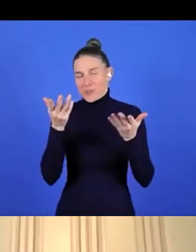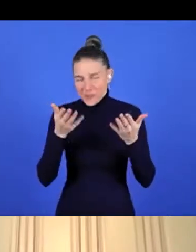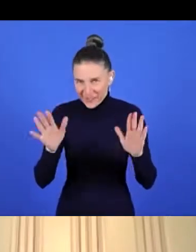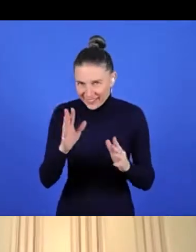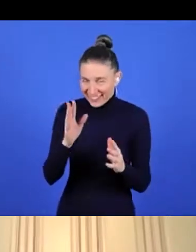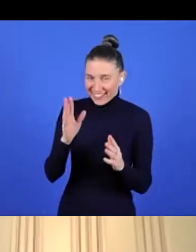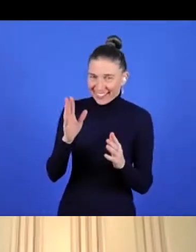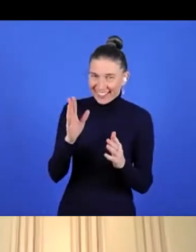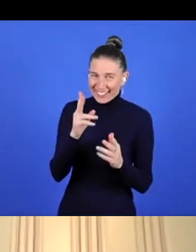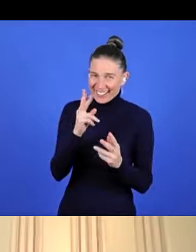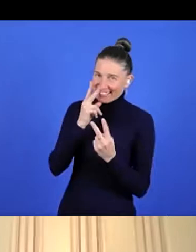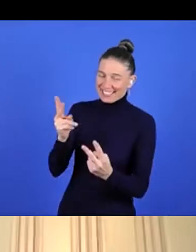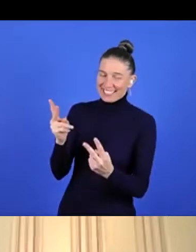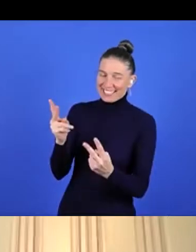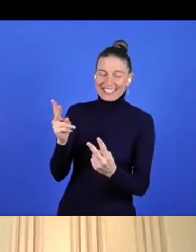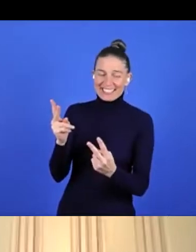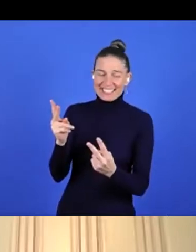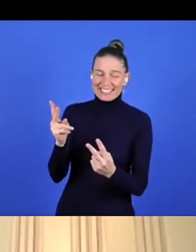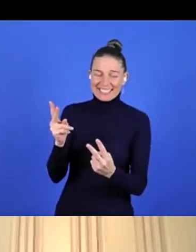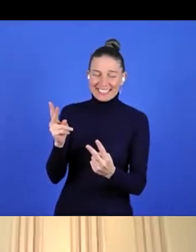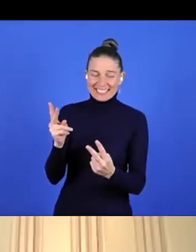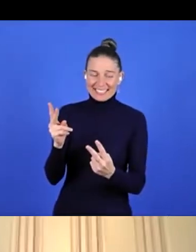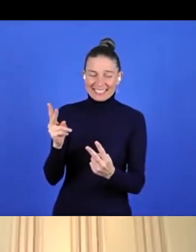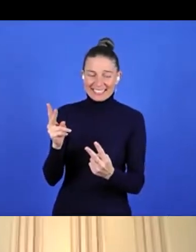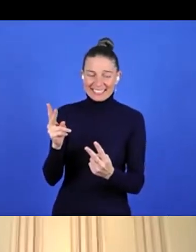? >> JOANNA CHIO: Okay. So yeah. As